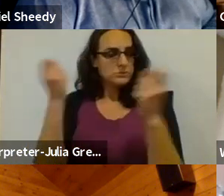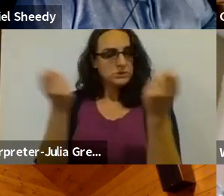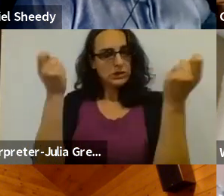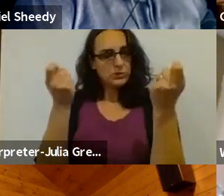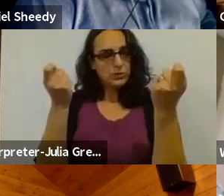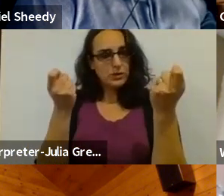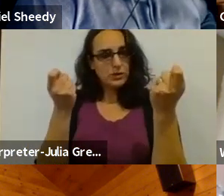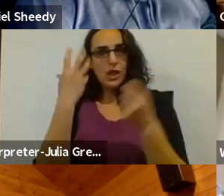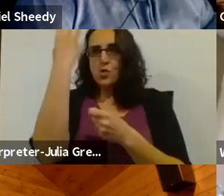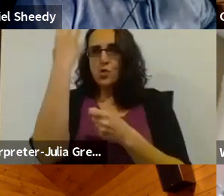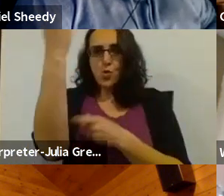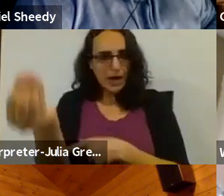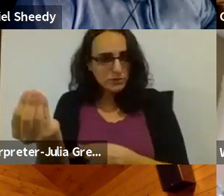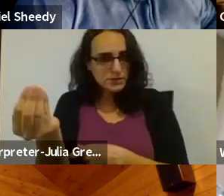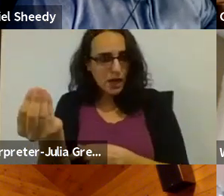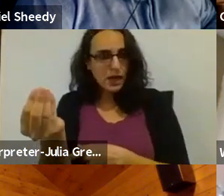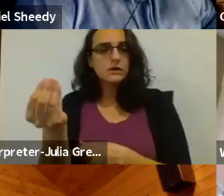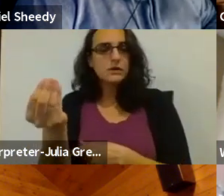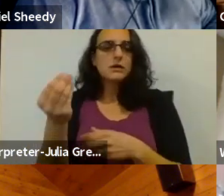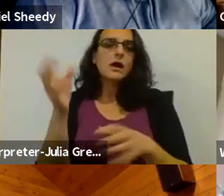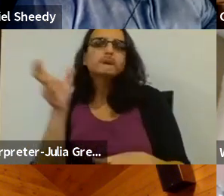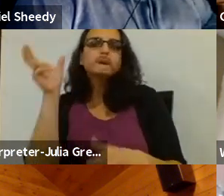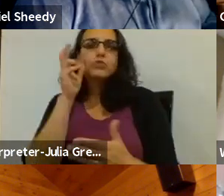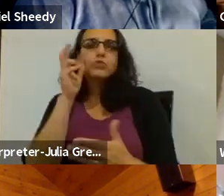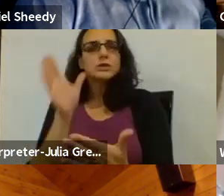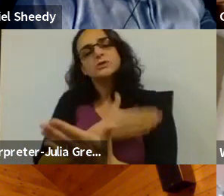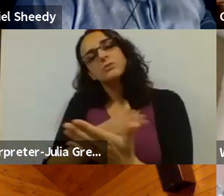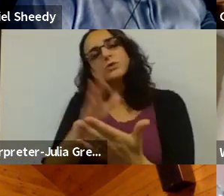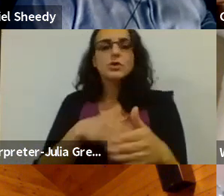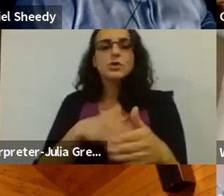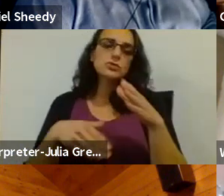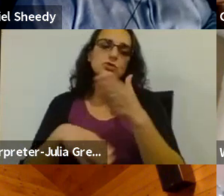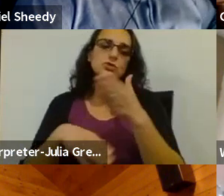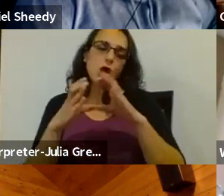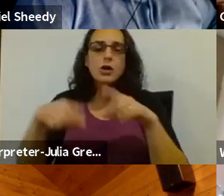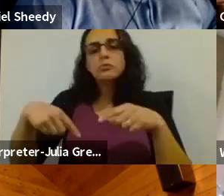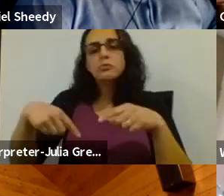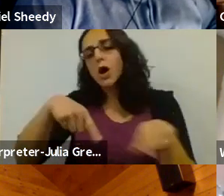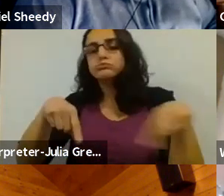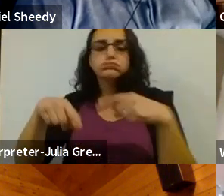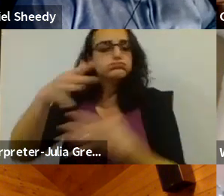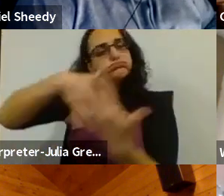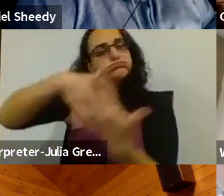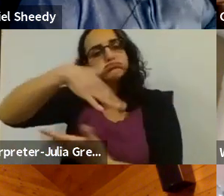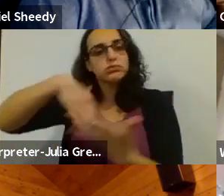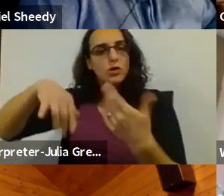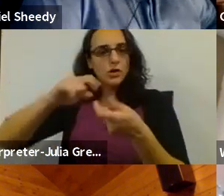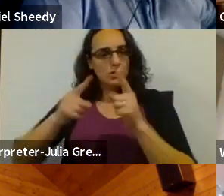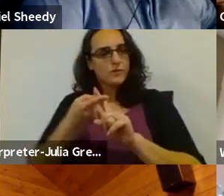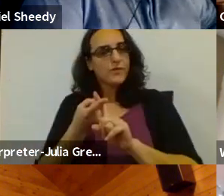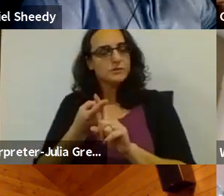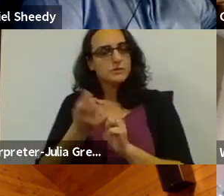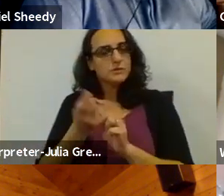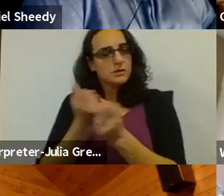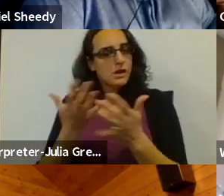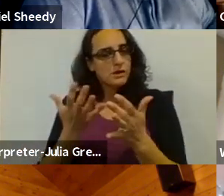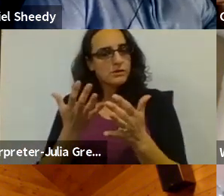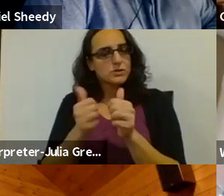Zoe Duran: went outside and got to listen to music, they got to kick around soccer balls and socialize with their friends and everything was socially distance was was good.